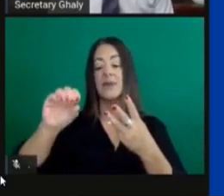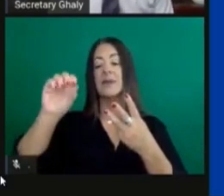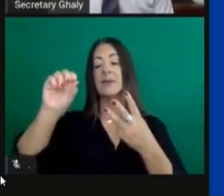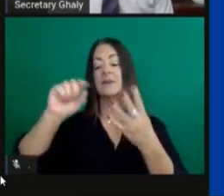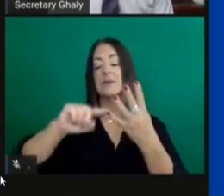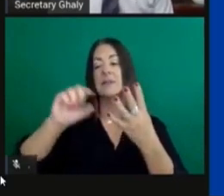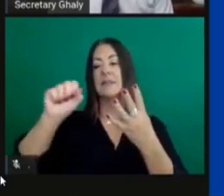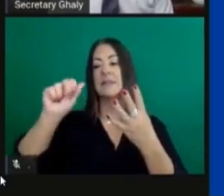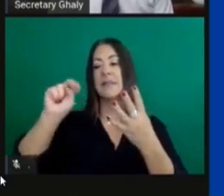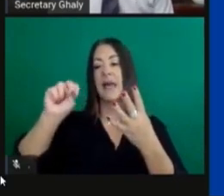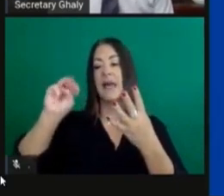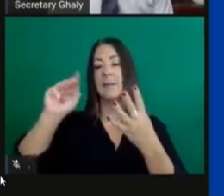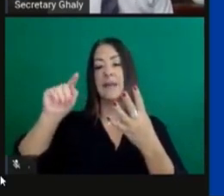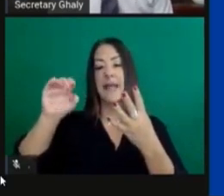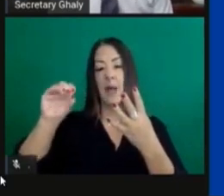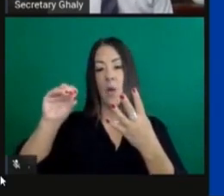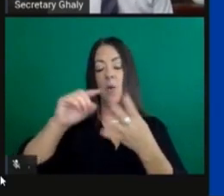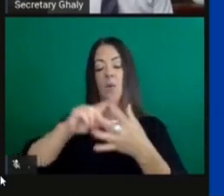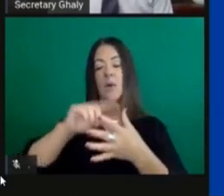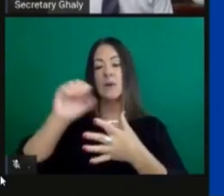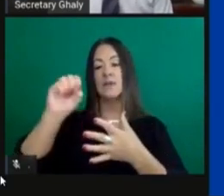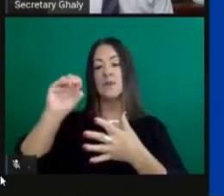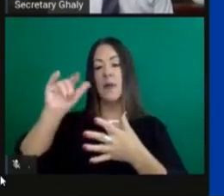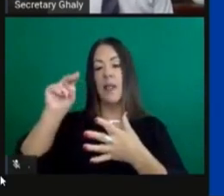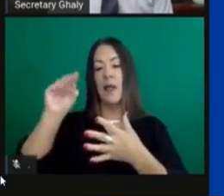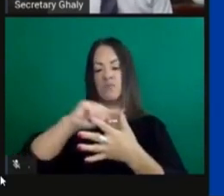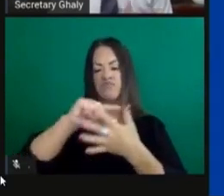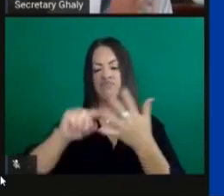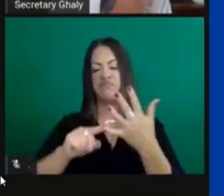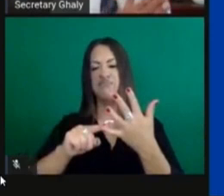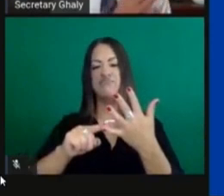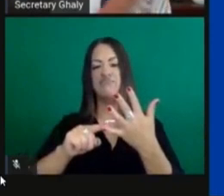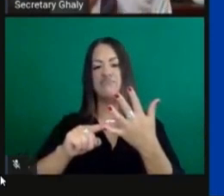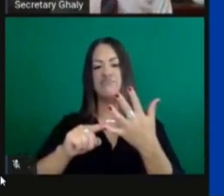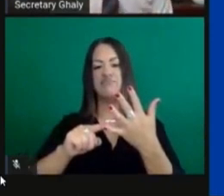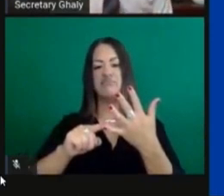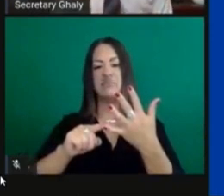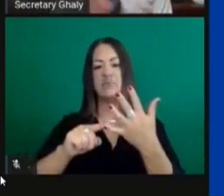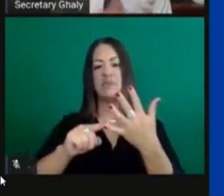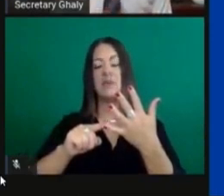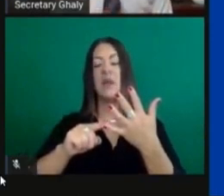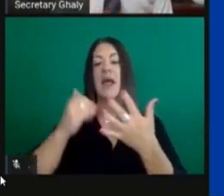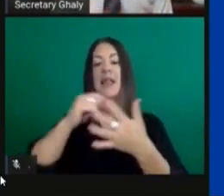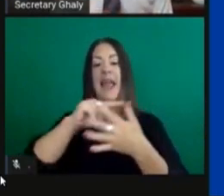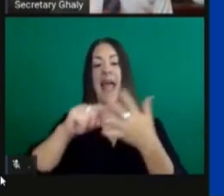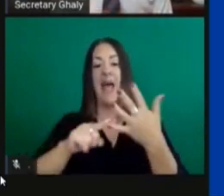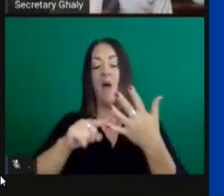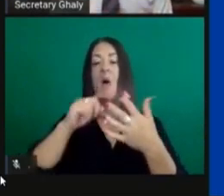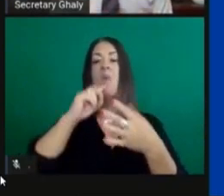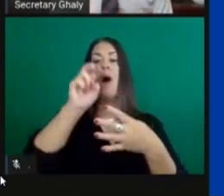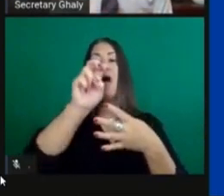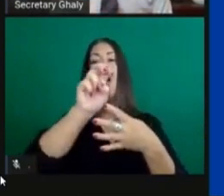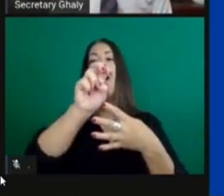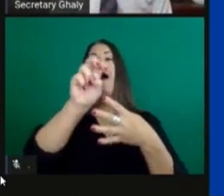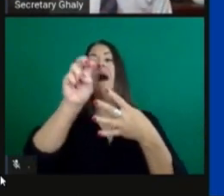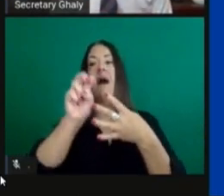THE RED TIER AGAIN, SUBSTANTIAL TRANSMISSION. ALAMEDA, RIVERSIDE, SAN LUIS